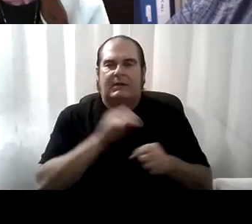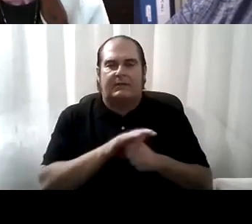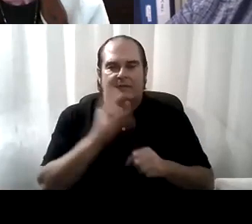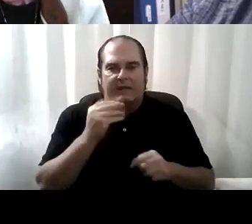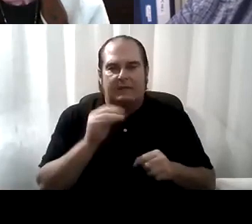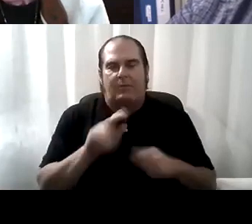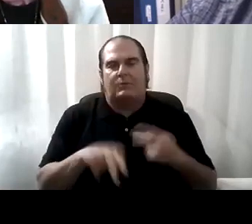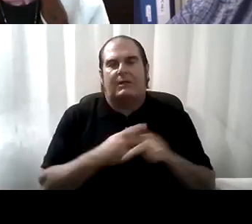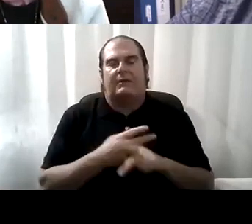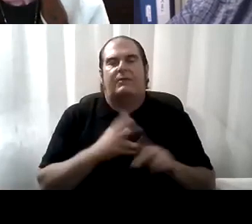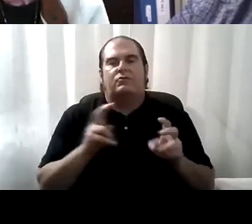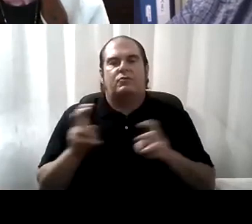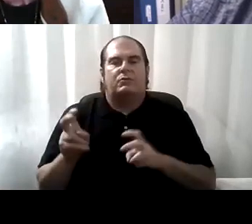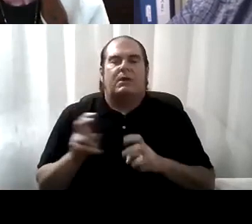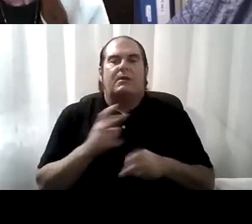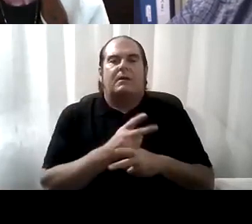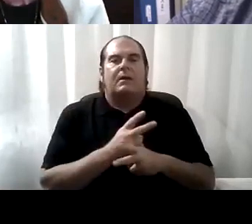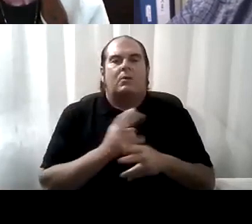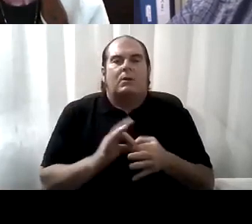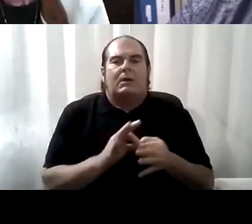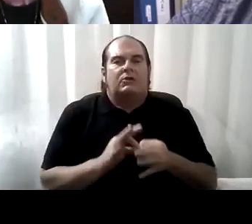The care coordination assessments that we do can help